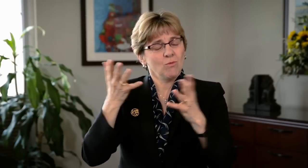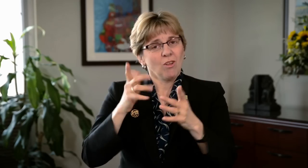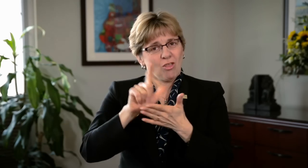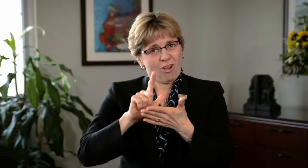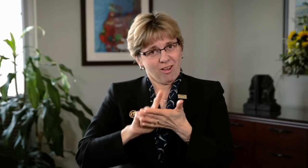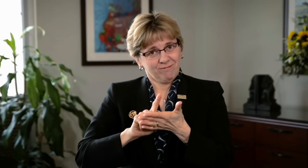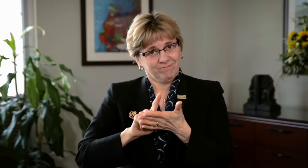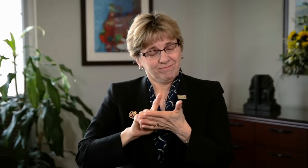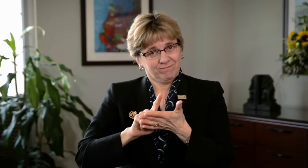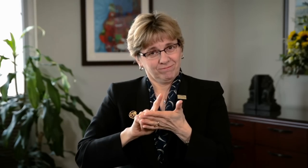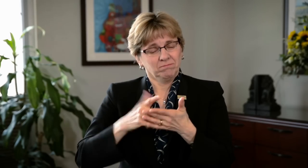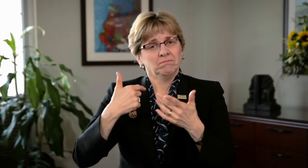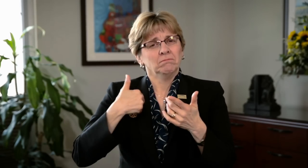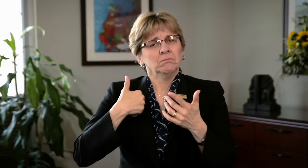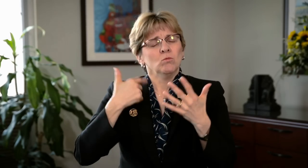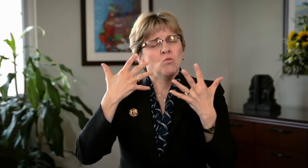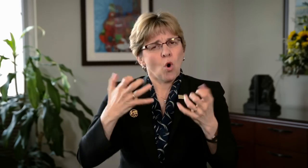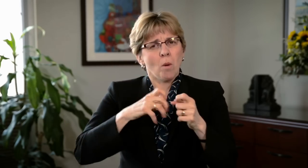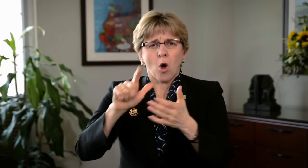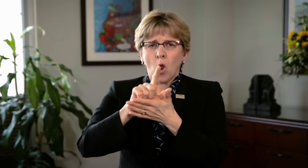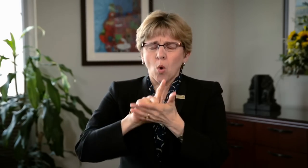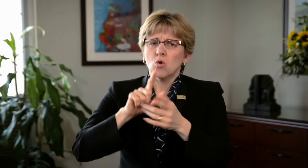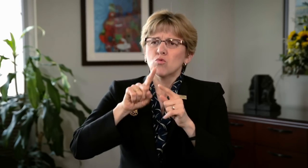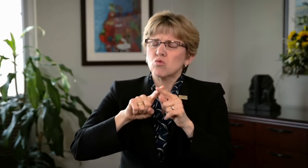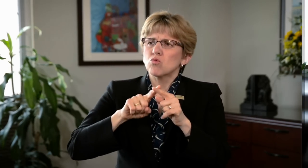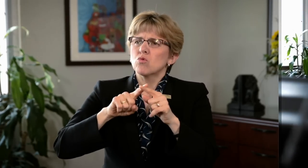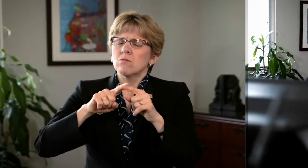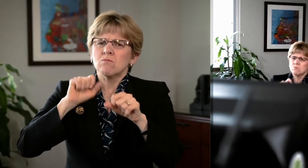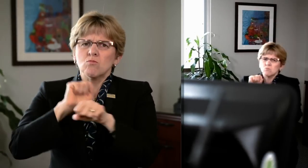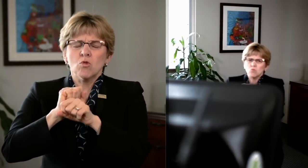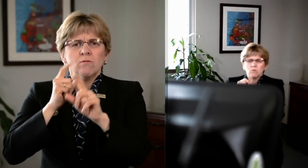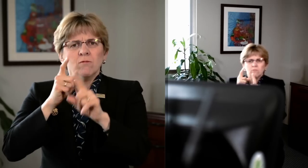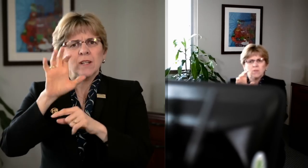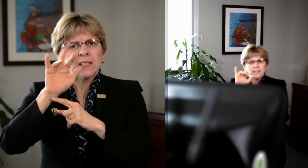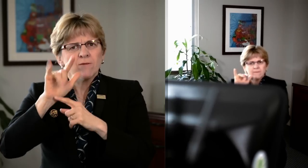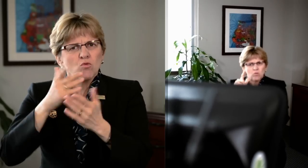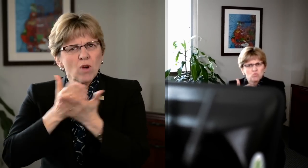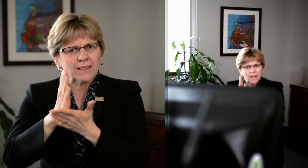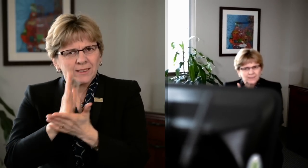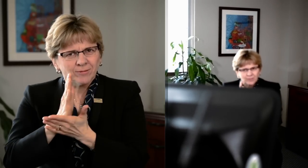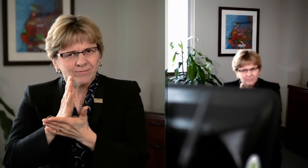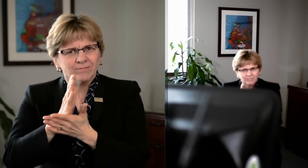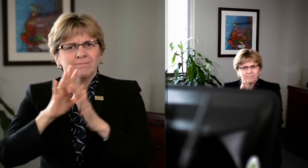as a lawyer. I wanted to be a lawyer working towards Civil Rights.